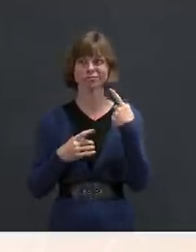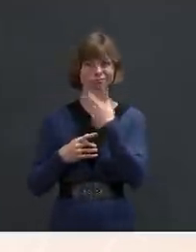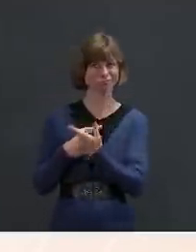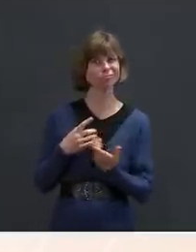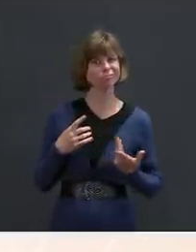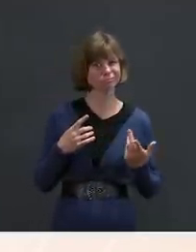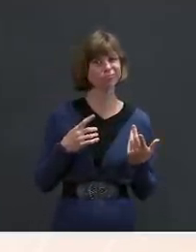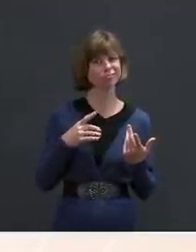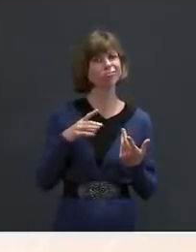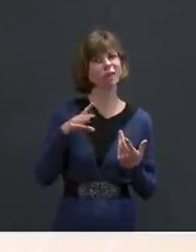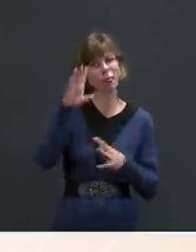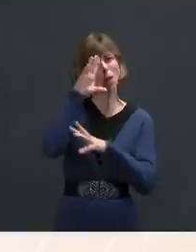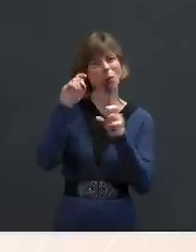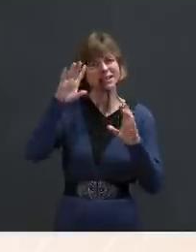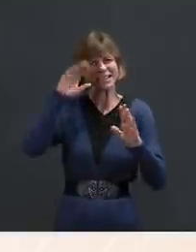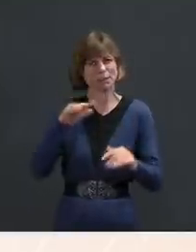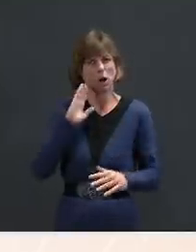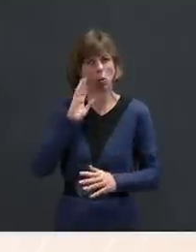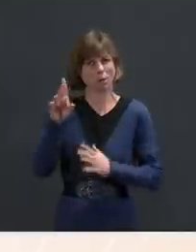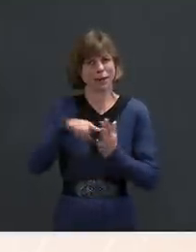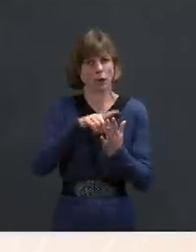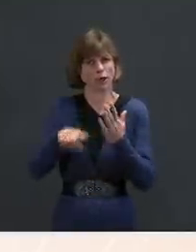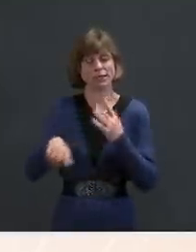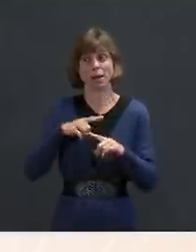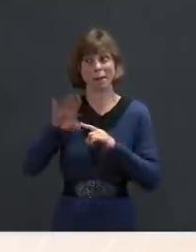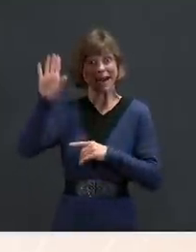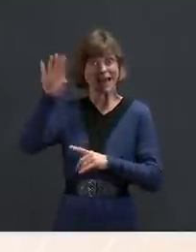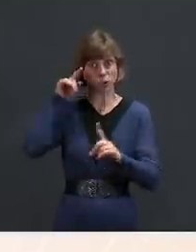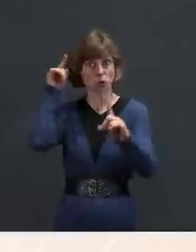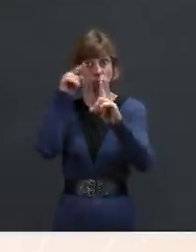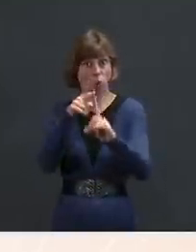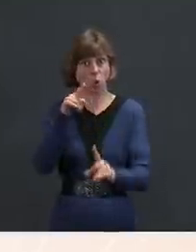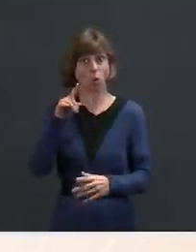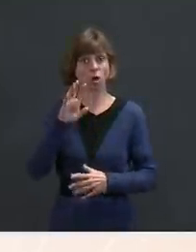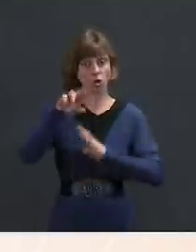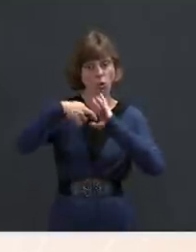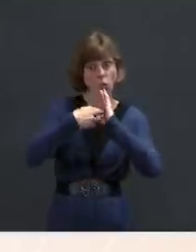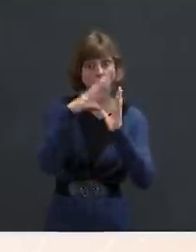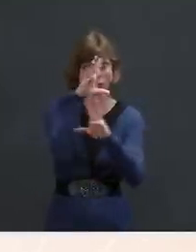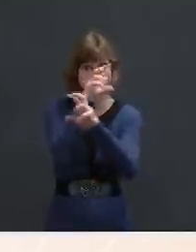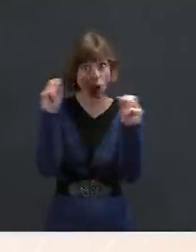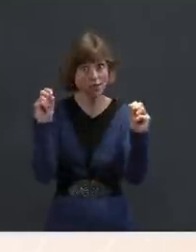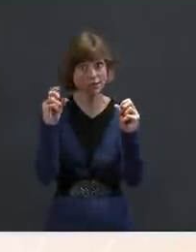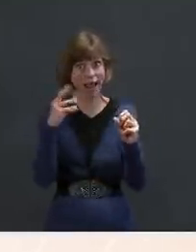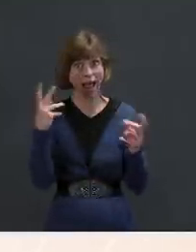But his objective, his role as President of the United States and as Commander-in-Chief of the country